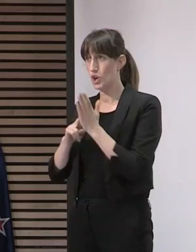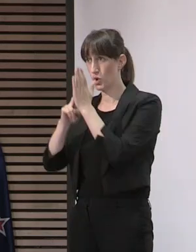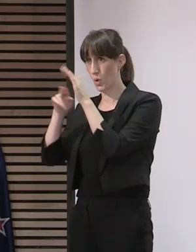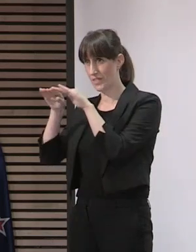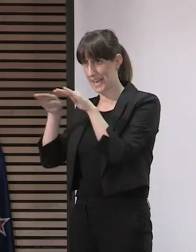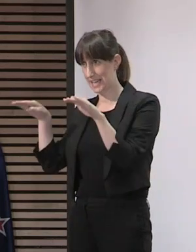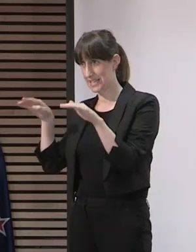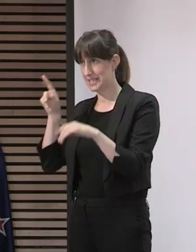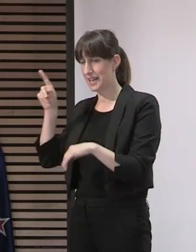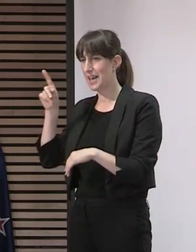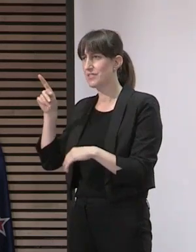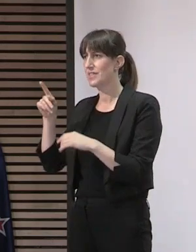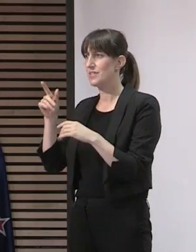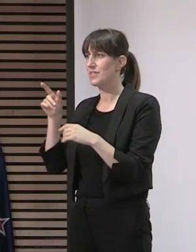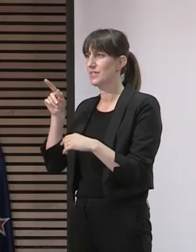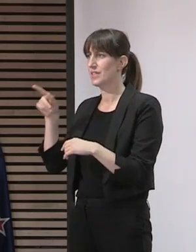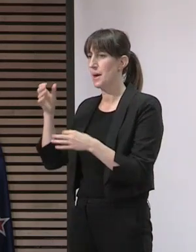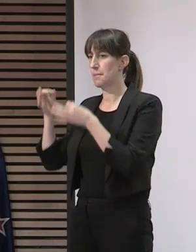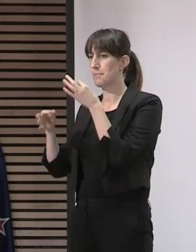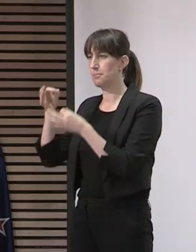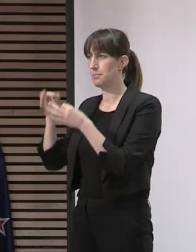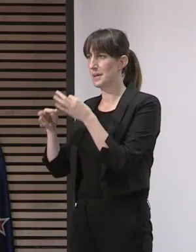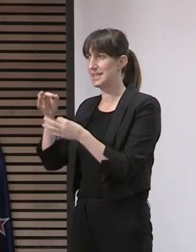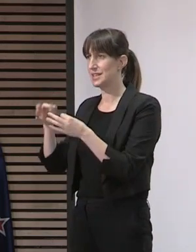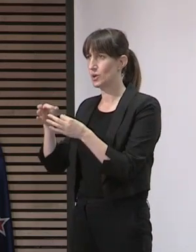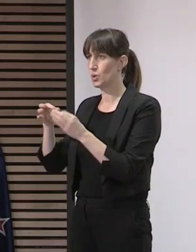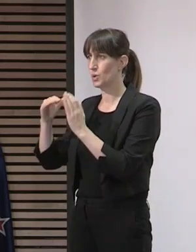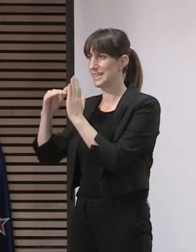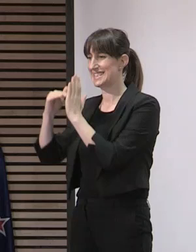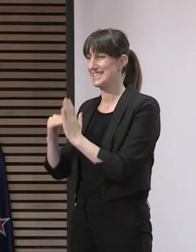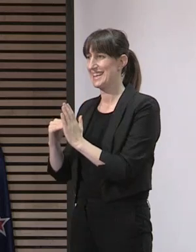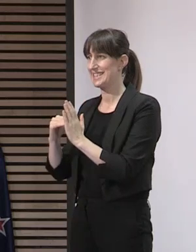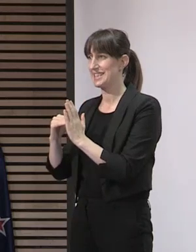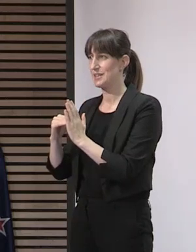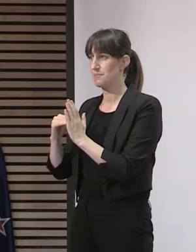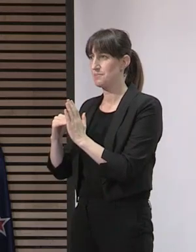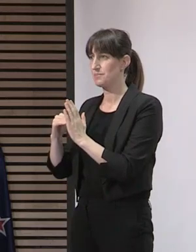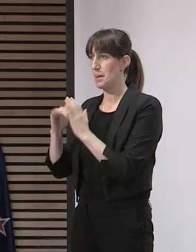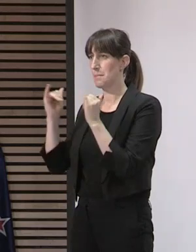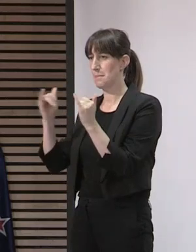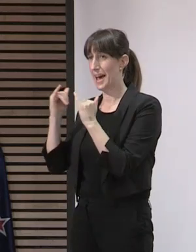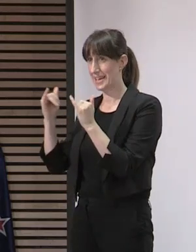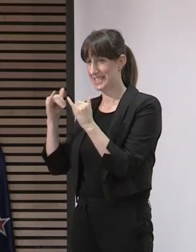consideration to campaigning for just the party vote in the Northland seat? Sorry? Will you give any